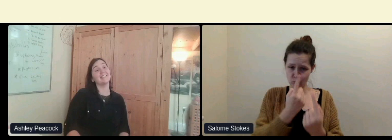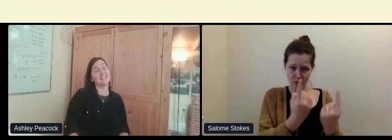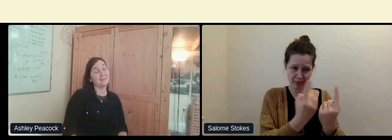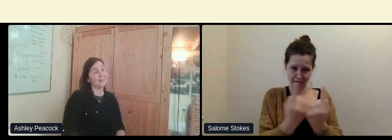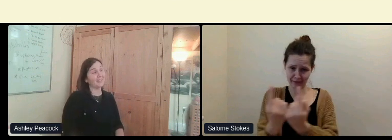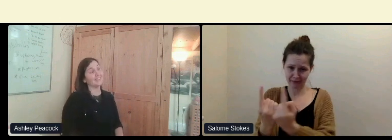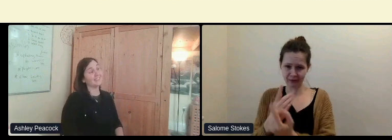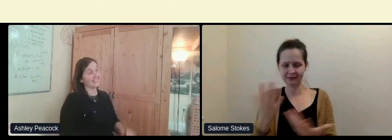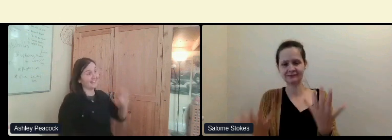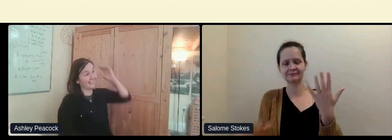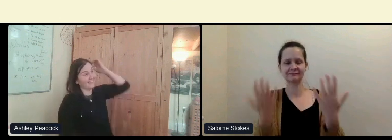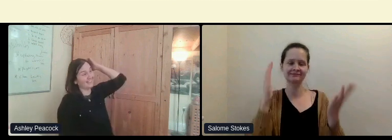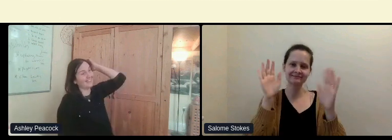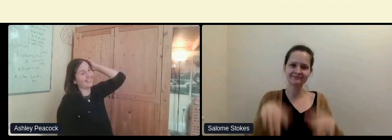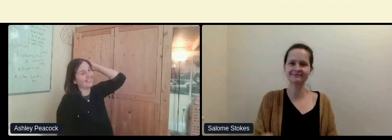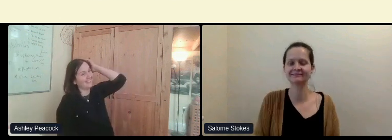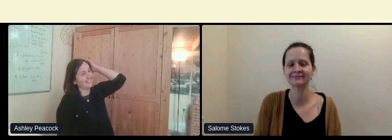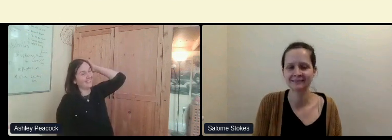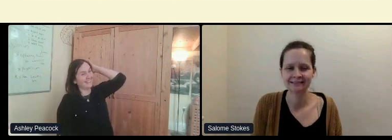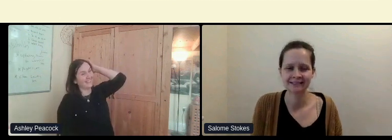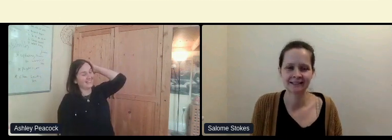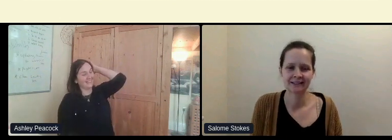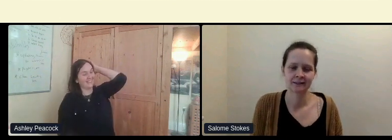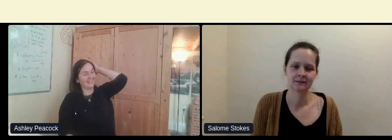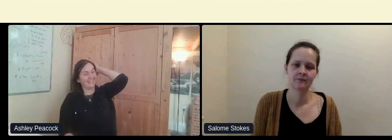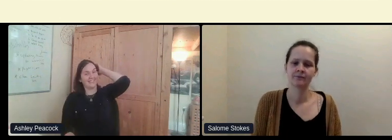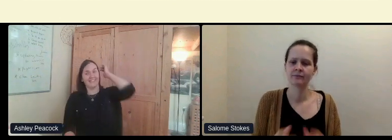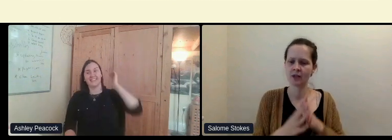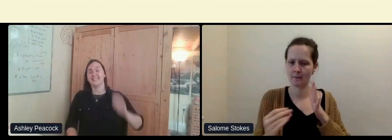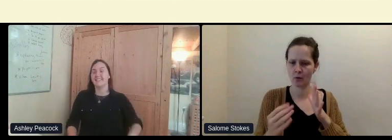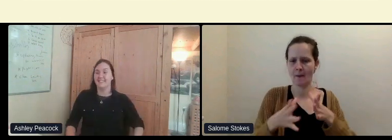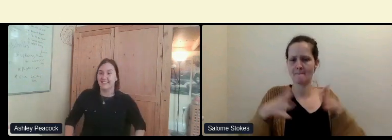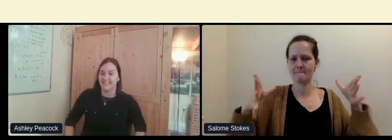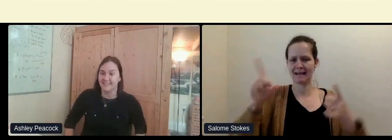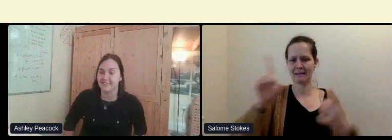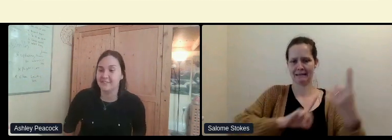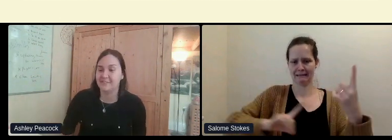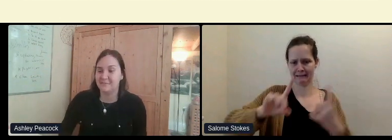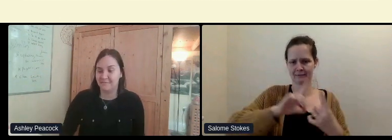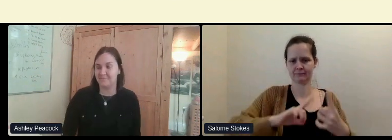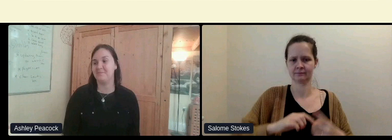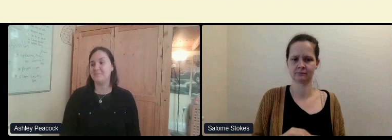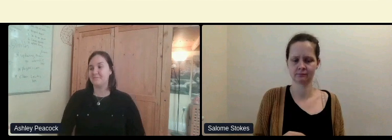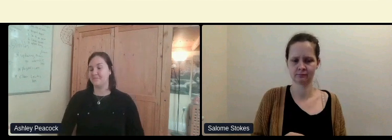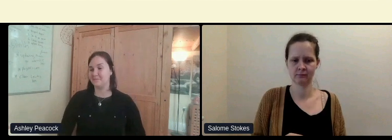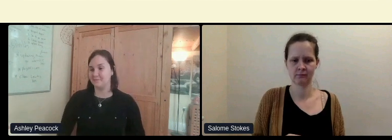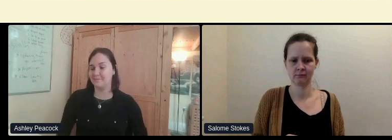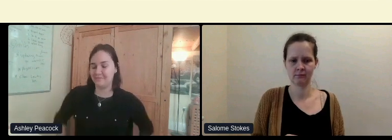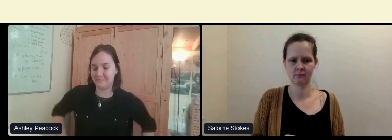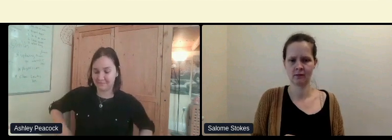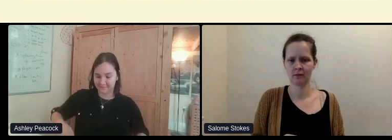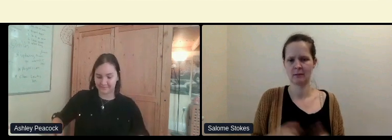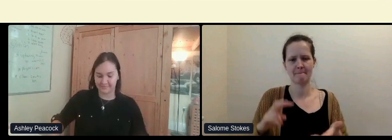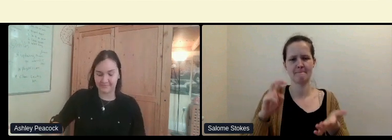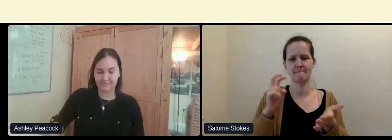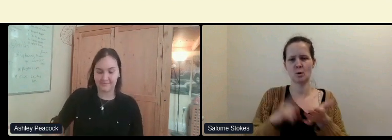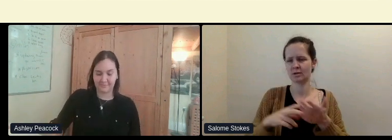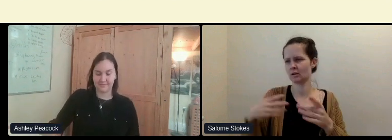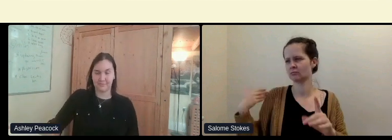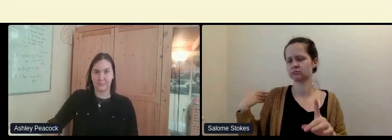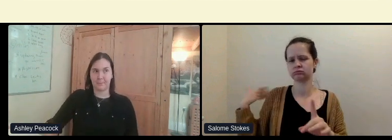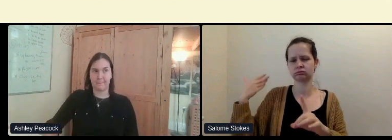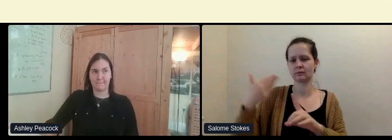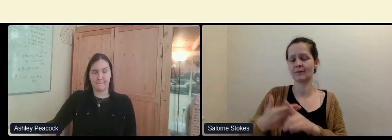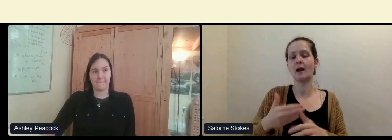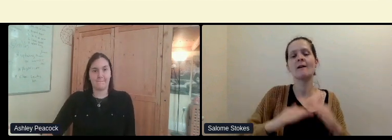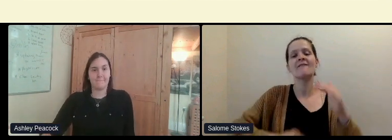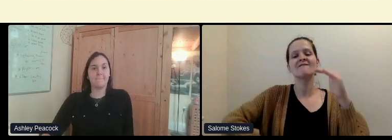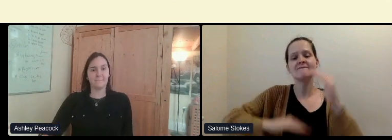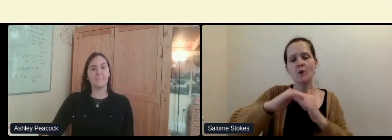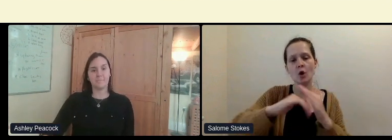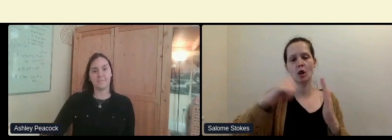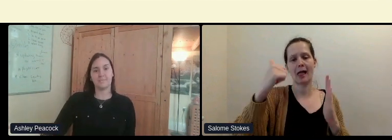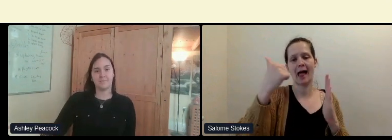If it's a big meeting that's organised for ages, I need full agendas of what is going